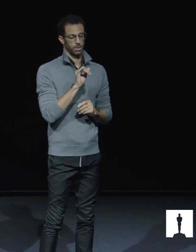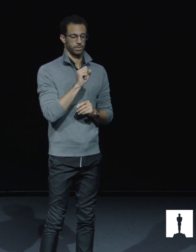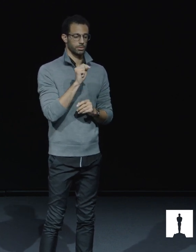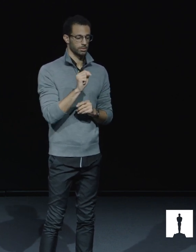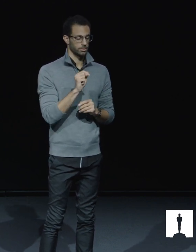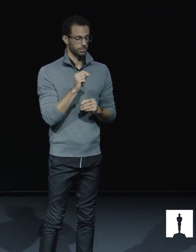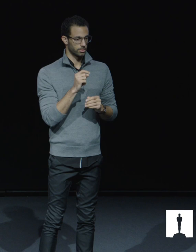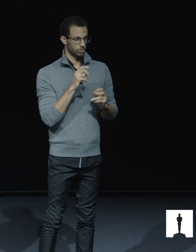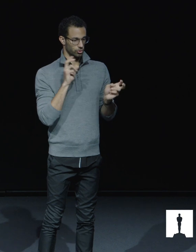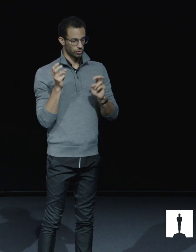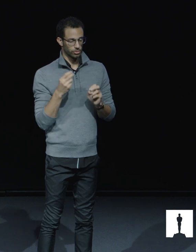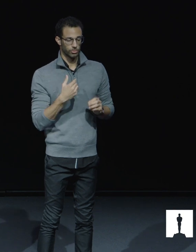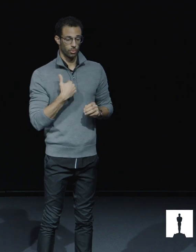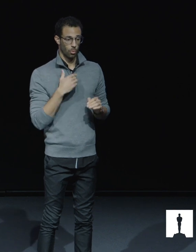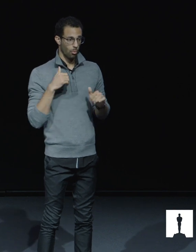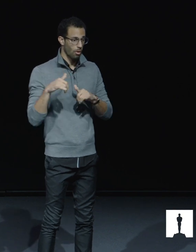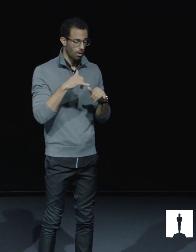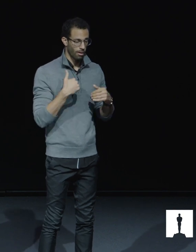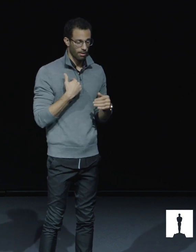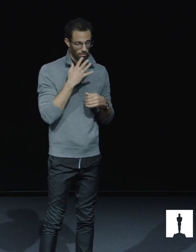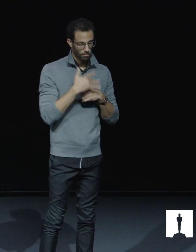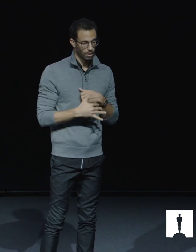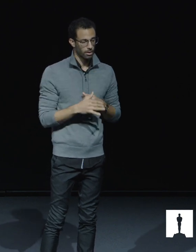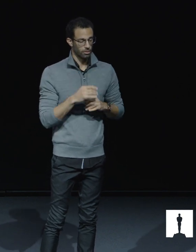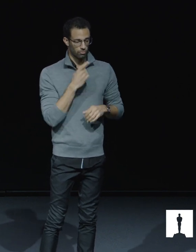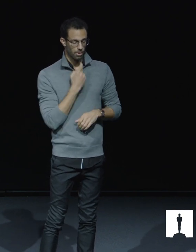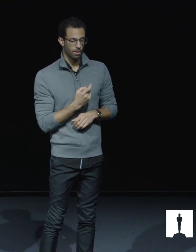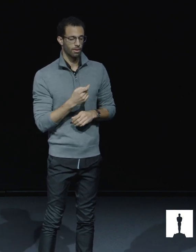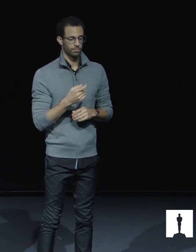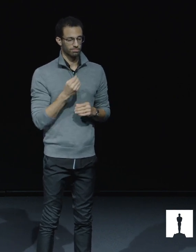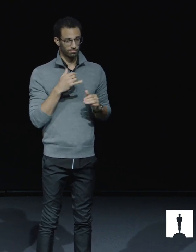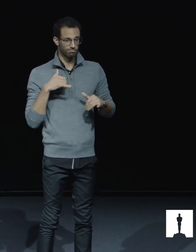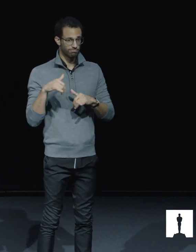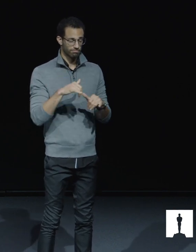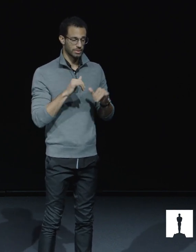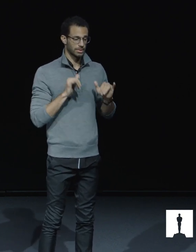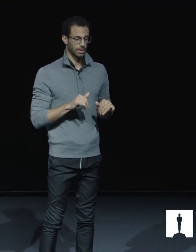fundamentally the same, yet always different.' Shedding tears while you watched the movie